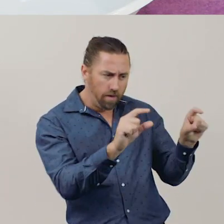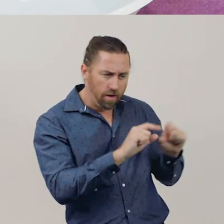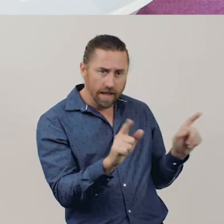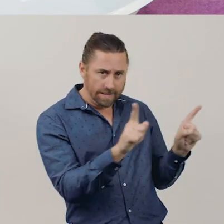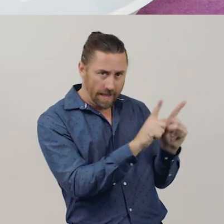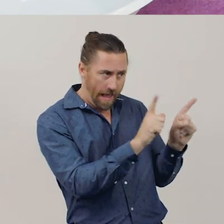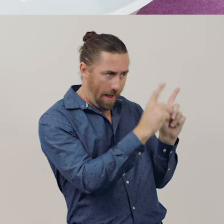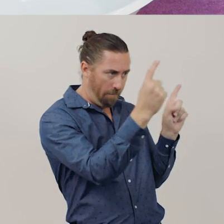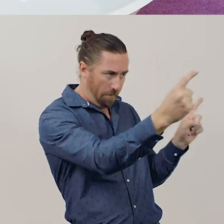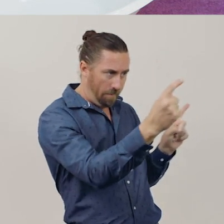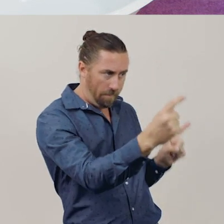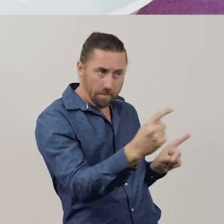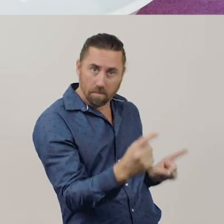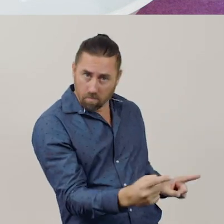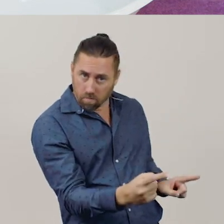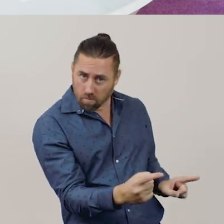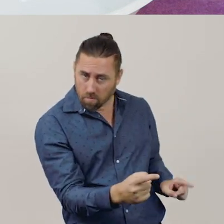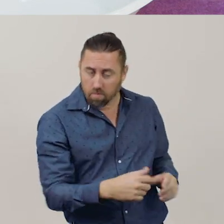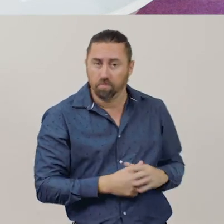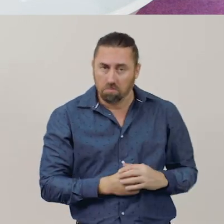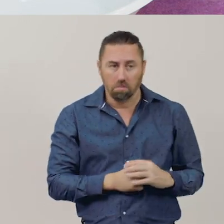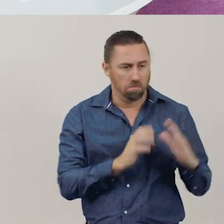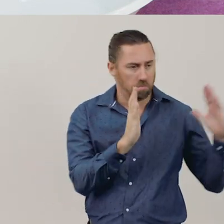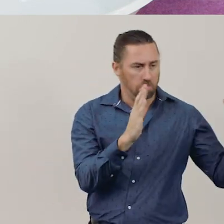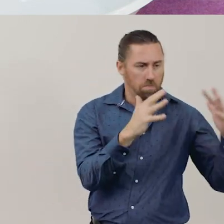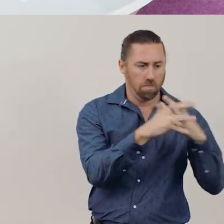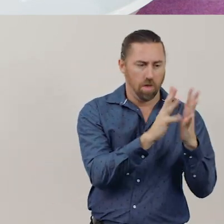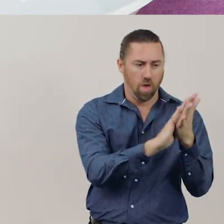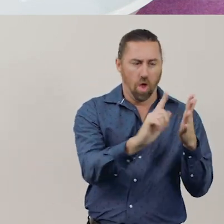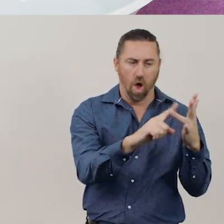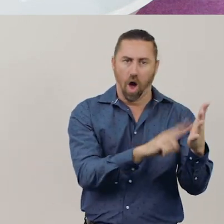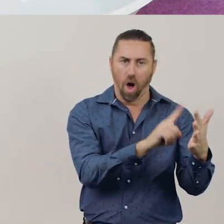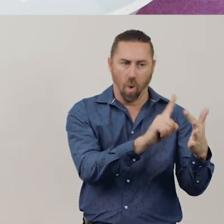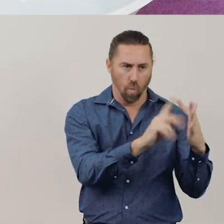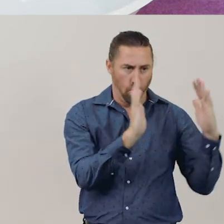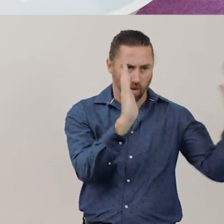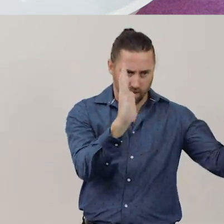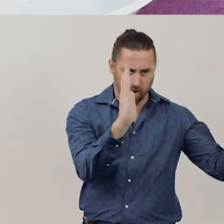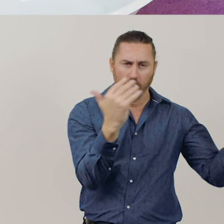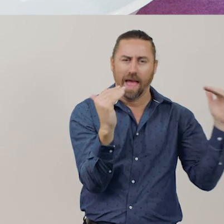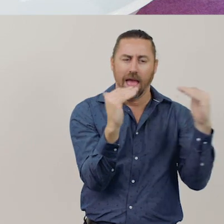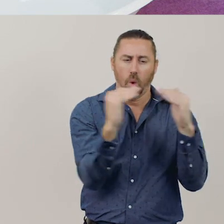Each strip represents the whole and shows us how many equal parts are in each one.